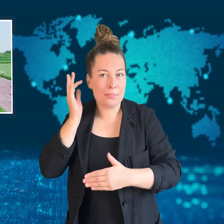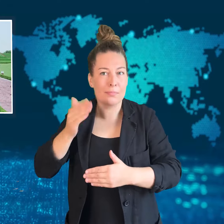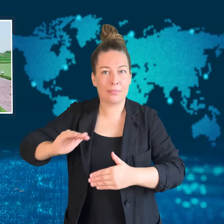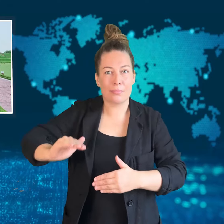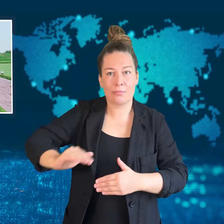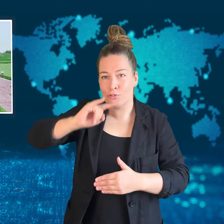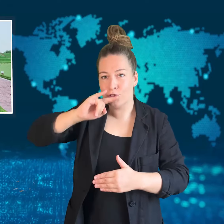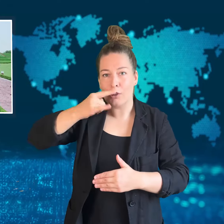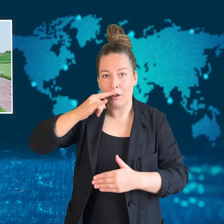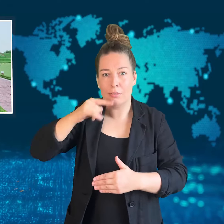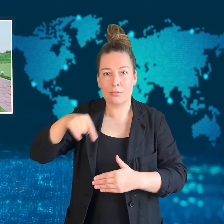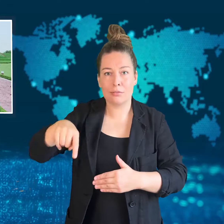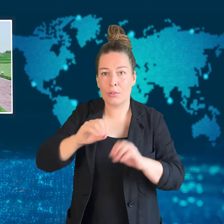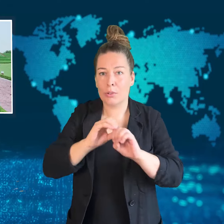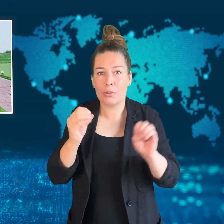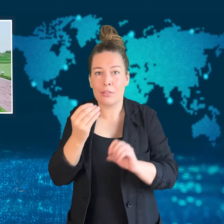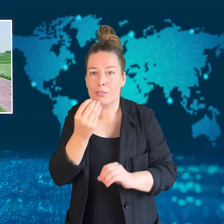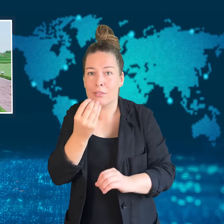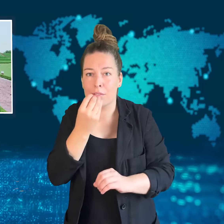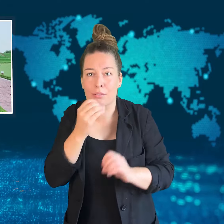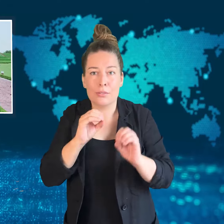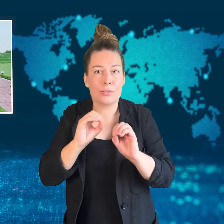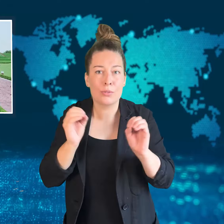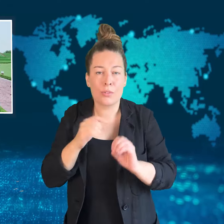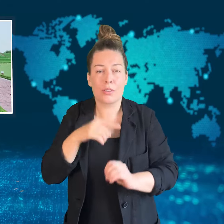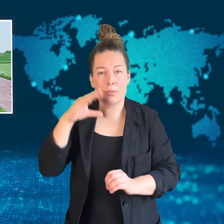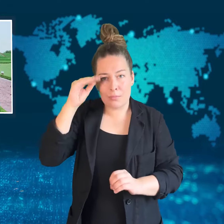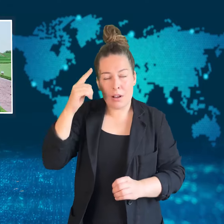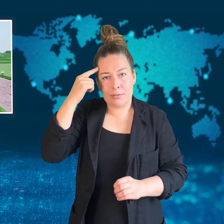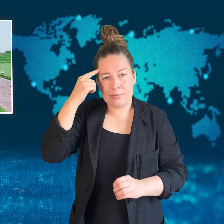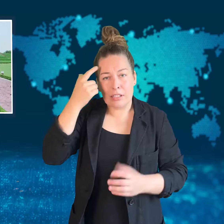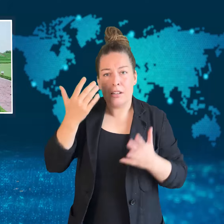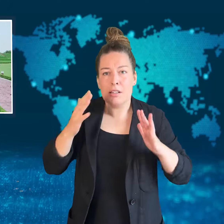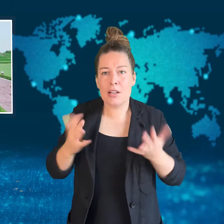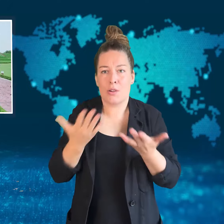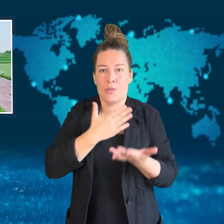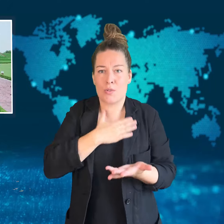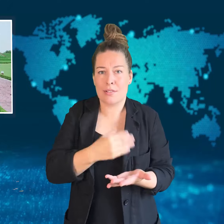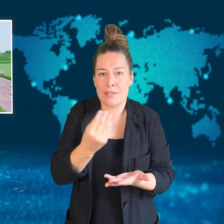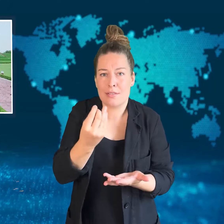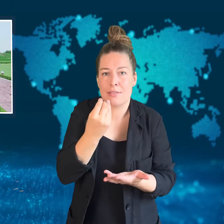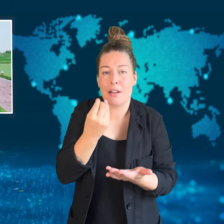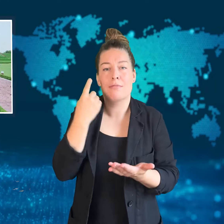After he was caught, he was arrested